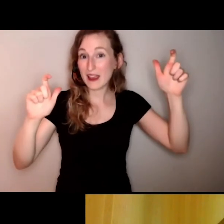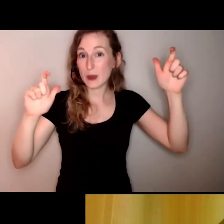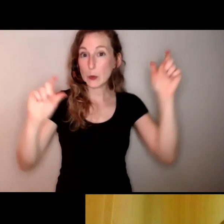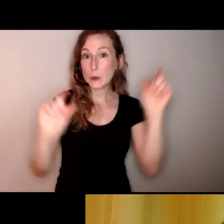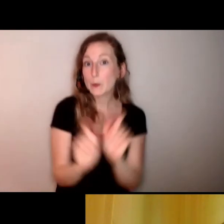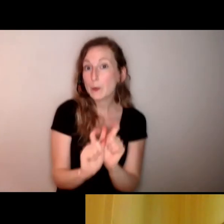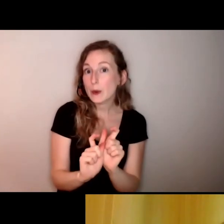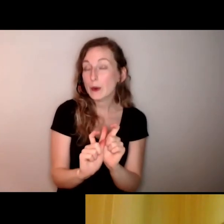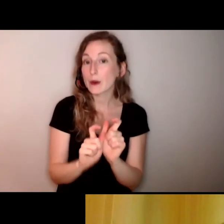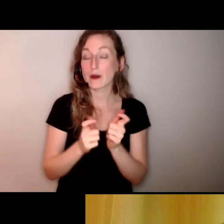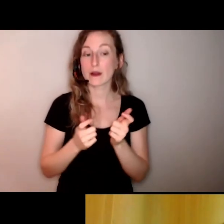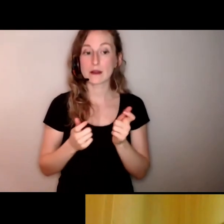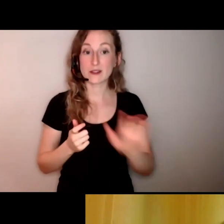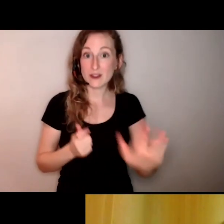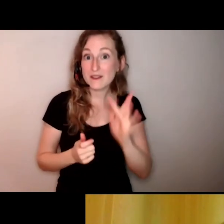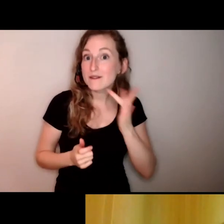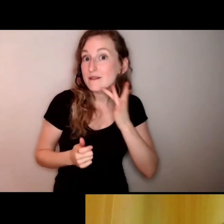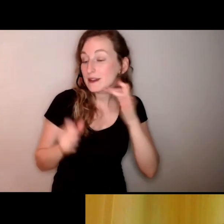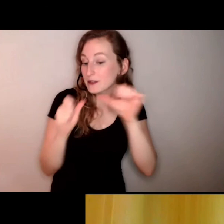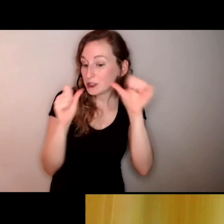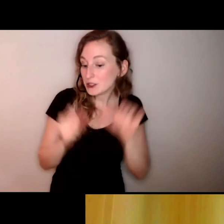Is there a feeling that you want to communicate in your art?